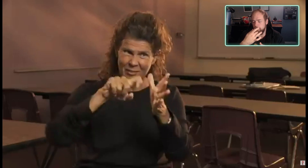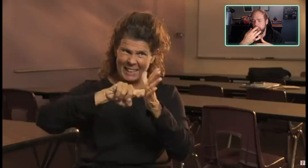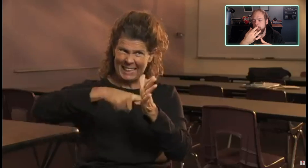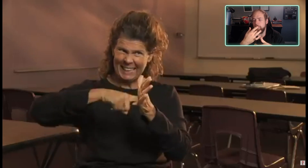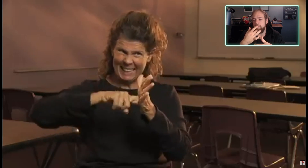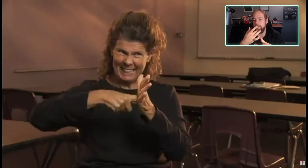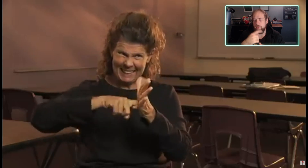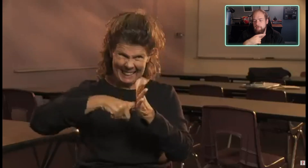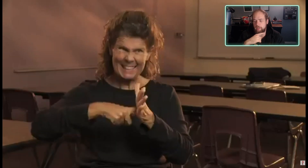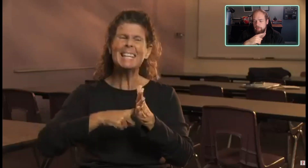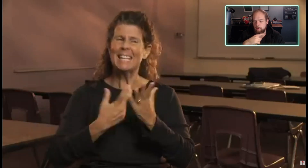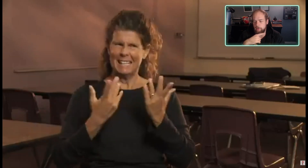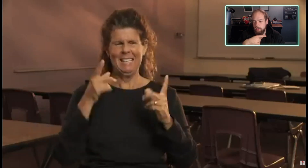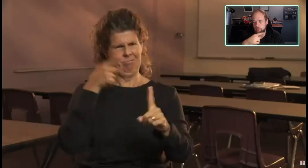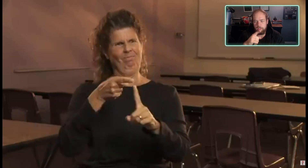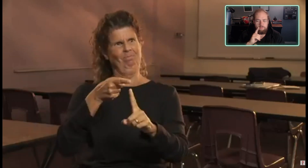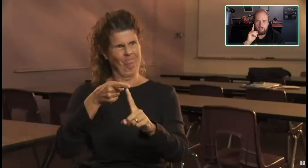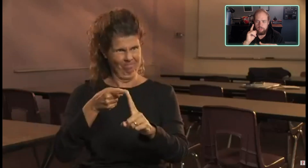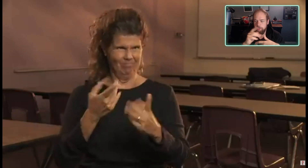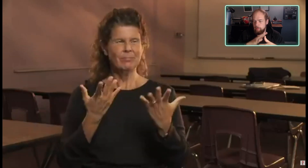don't have any profens of death or hearing either is